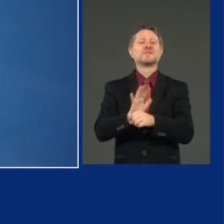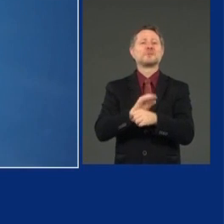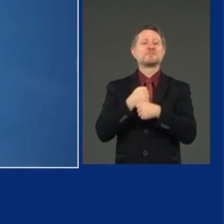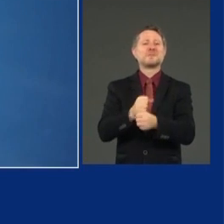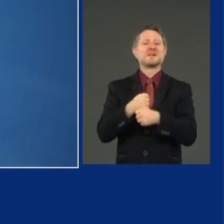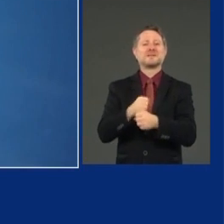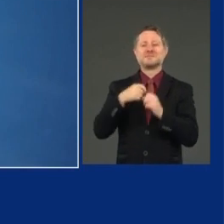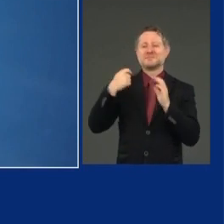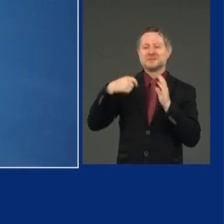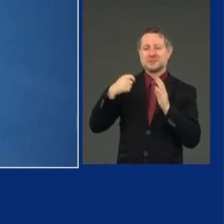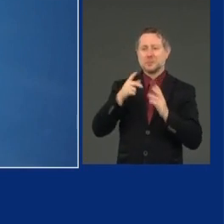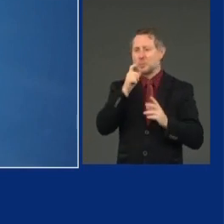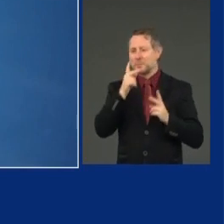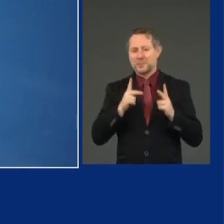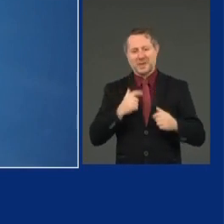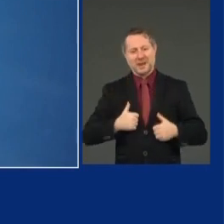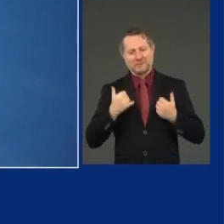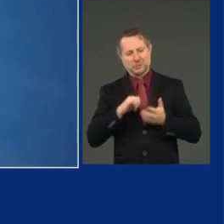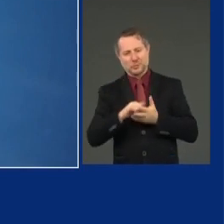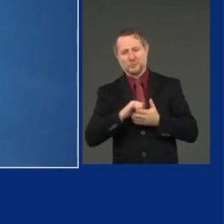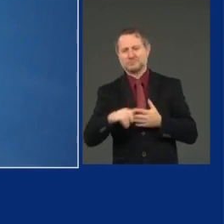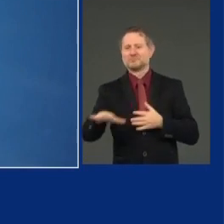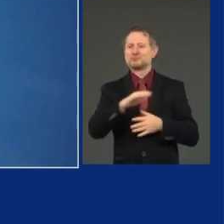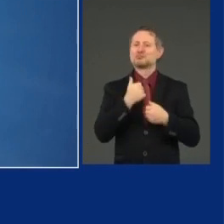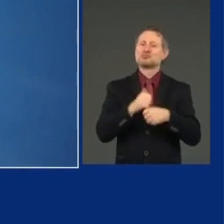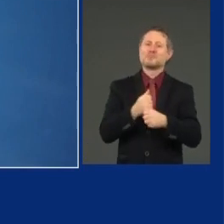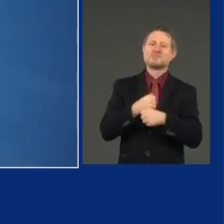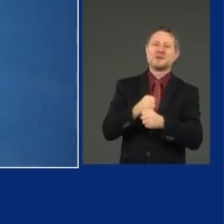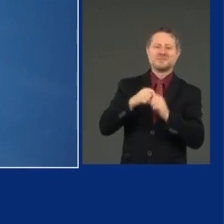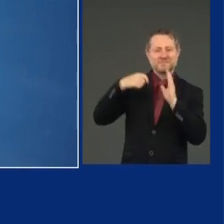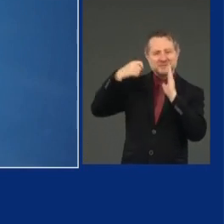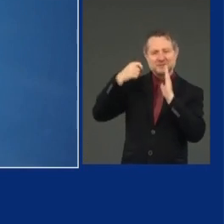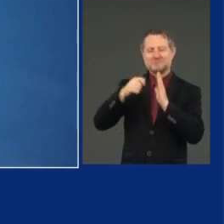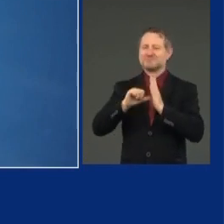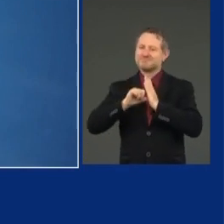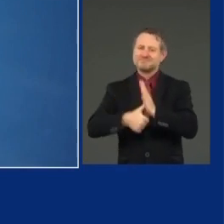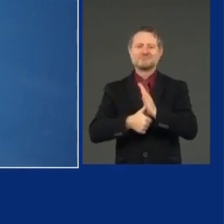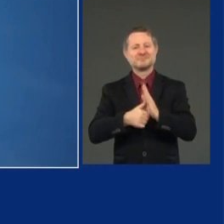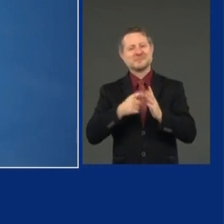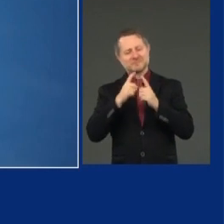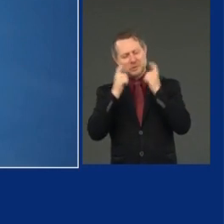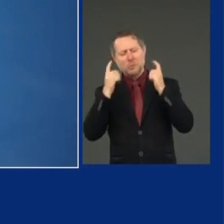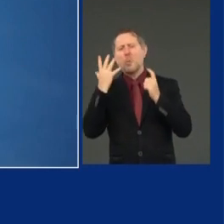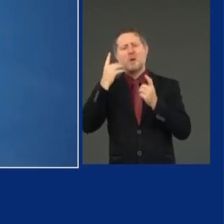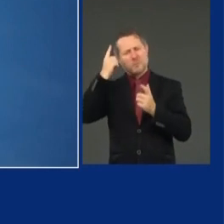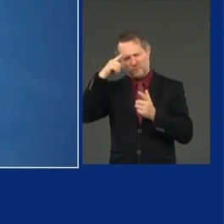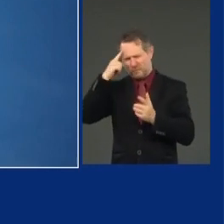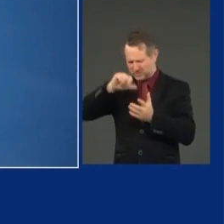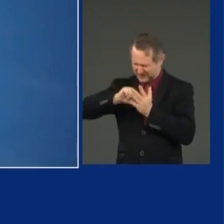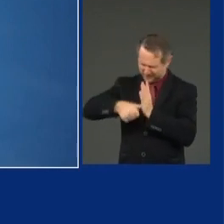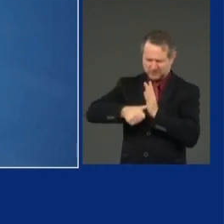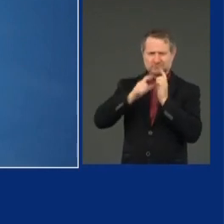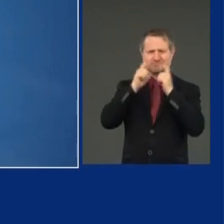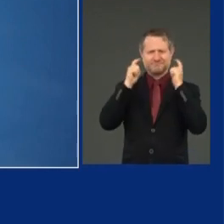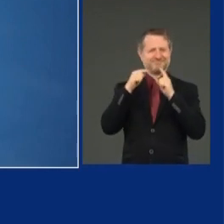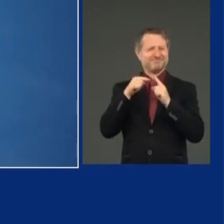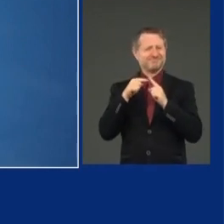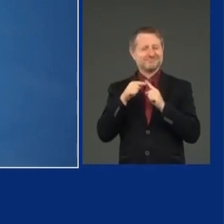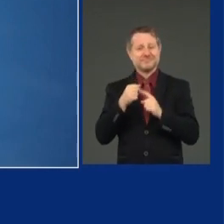CONTEST TO COME UP WITH VIDEO MESSAGES PREPARED BY NEW YORKERS